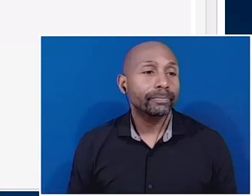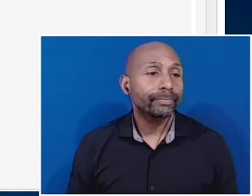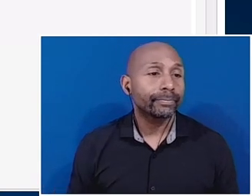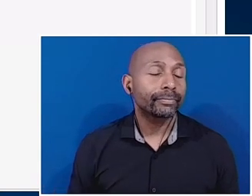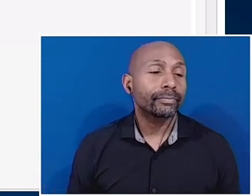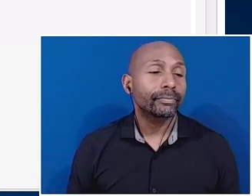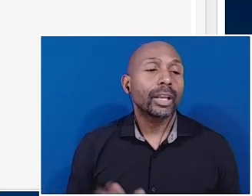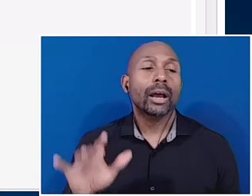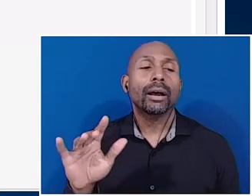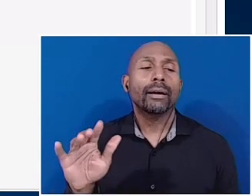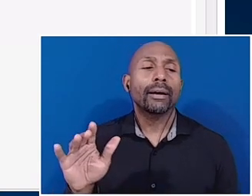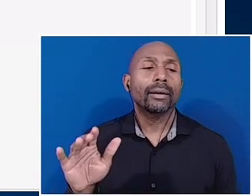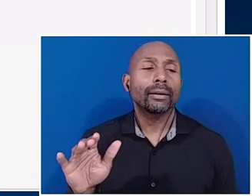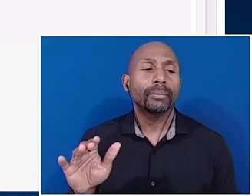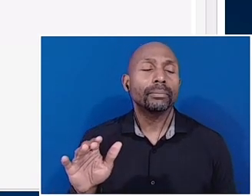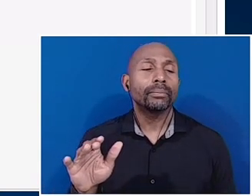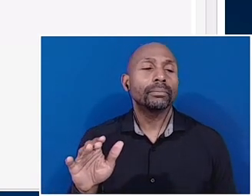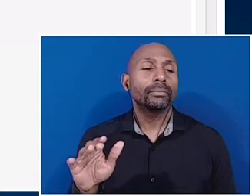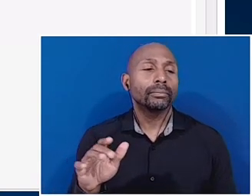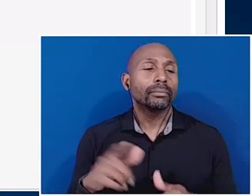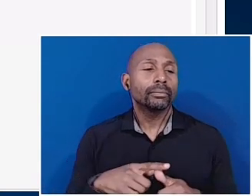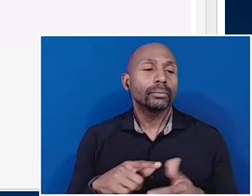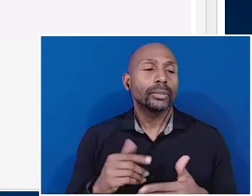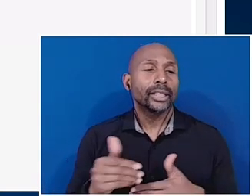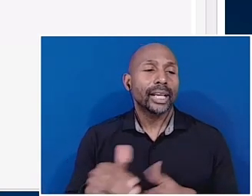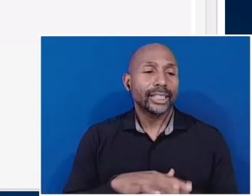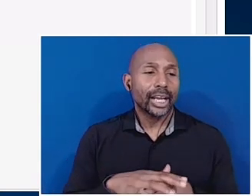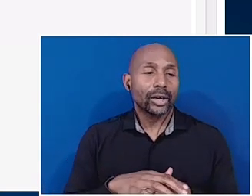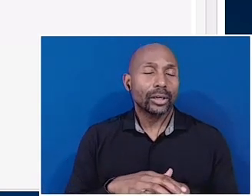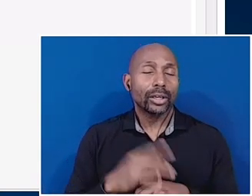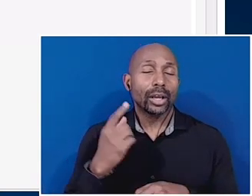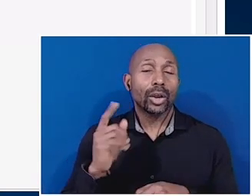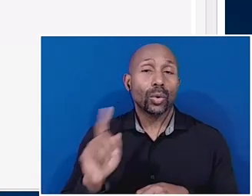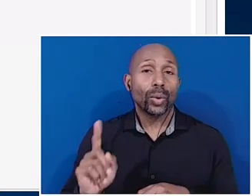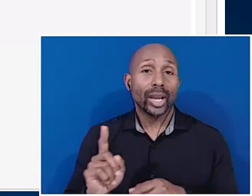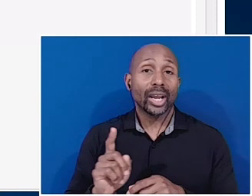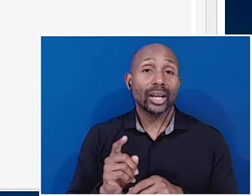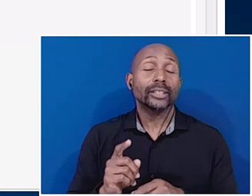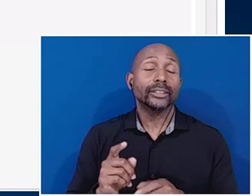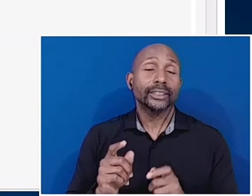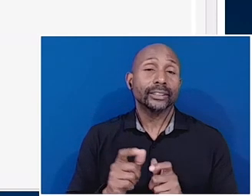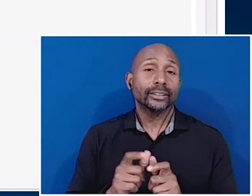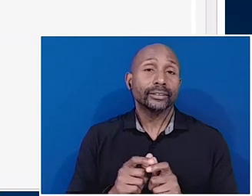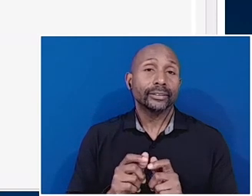The next area of significant change also had- this has to do with changing of